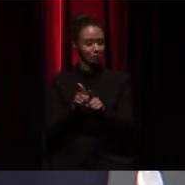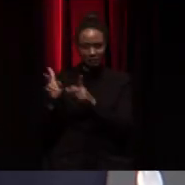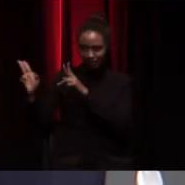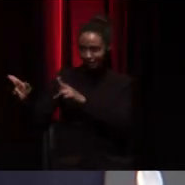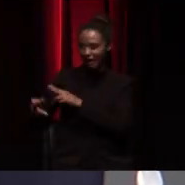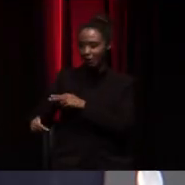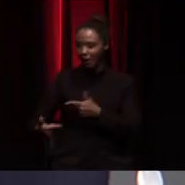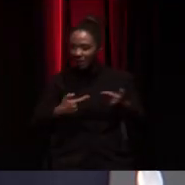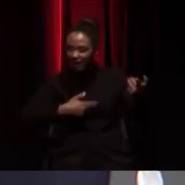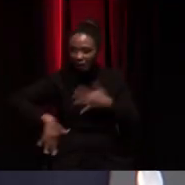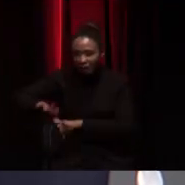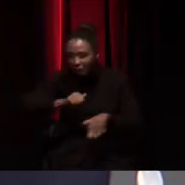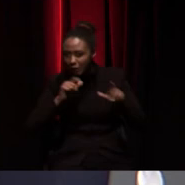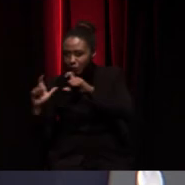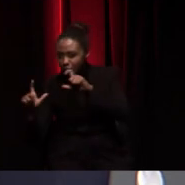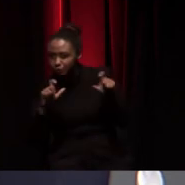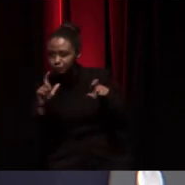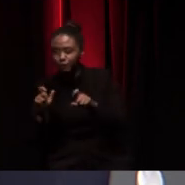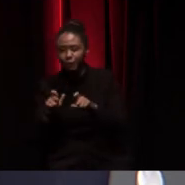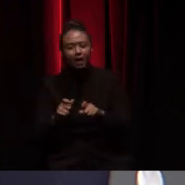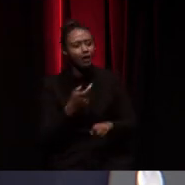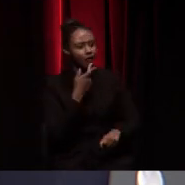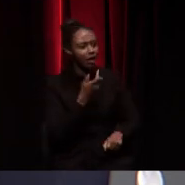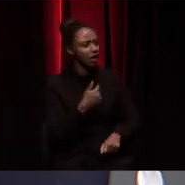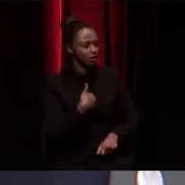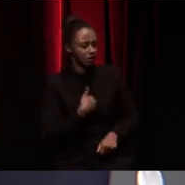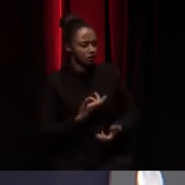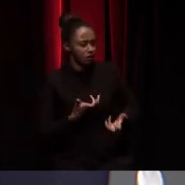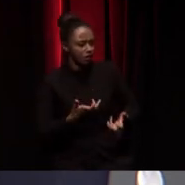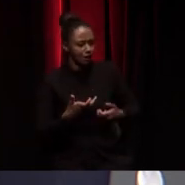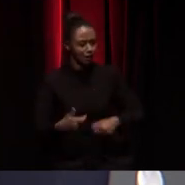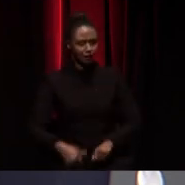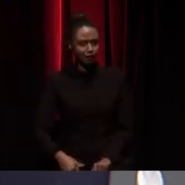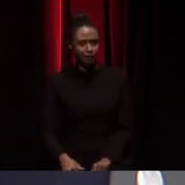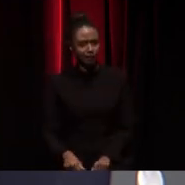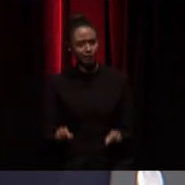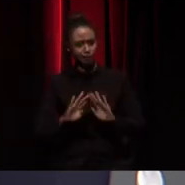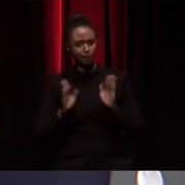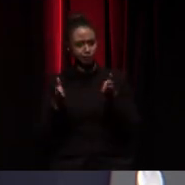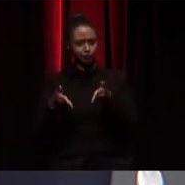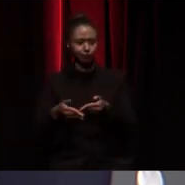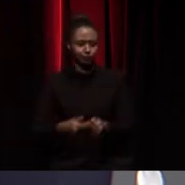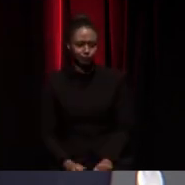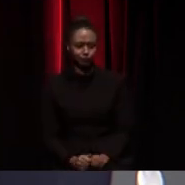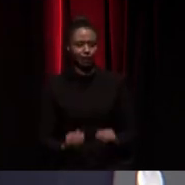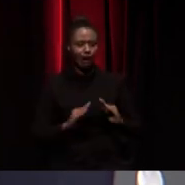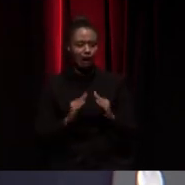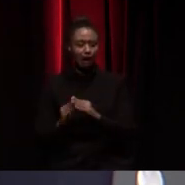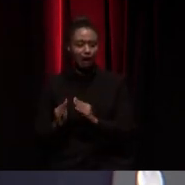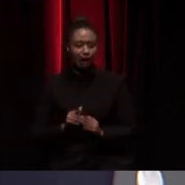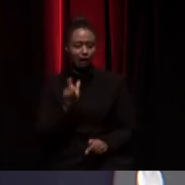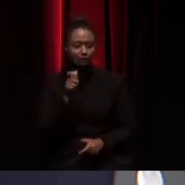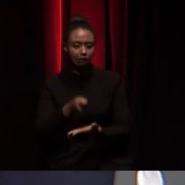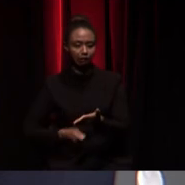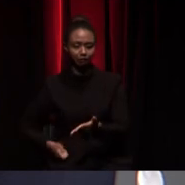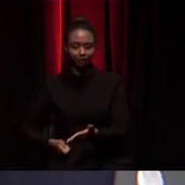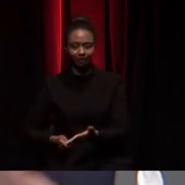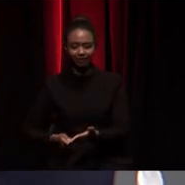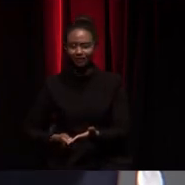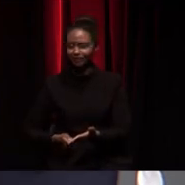and someone would say: “I want the real-estate section”. as if it were a shame. It is not. People need to know.